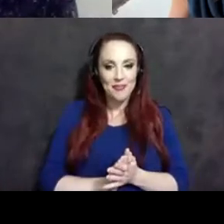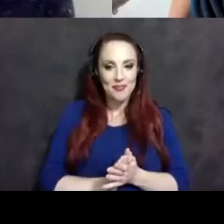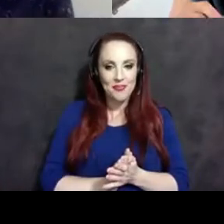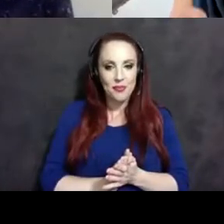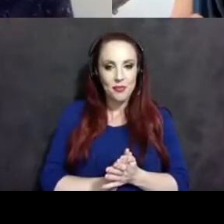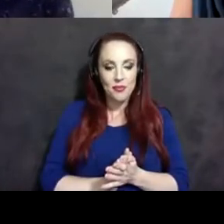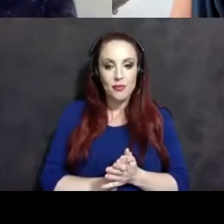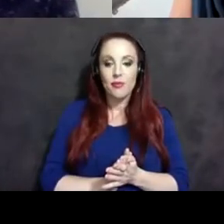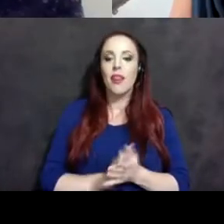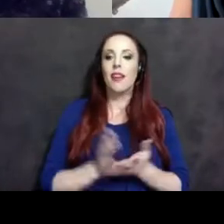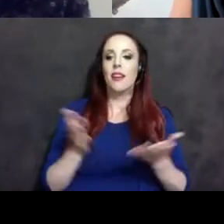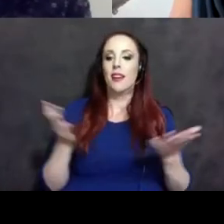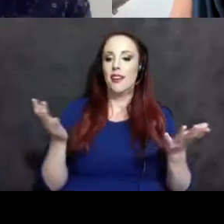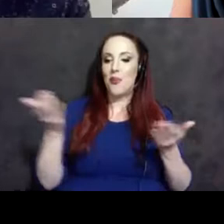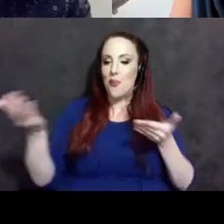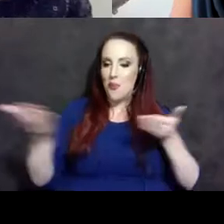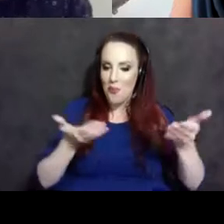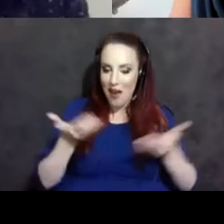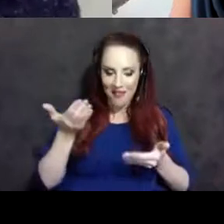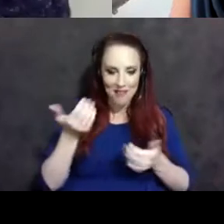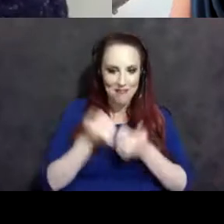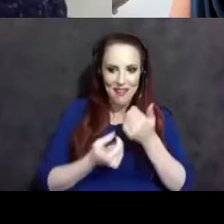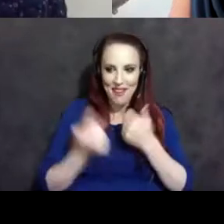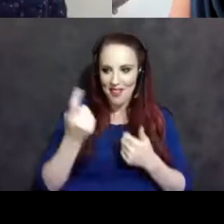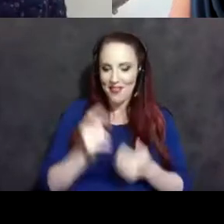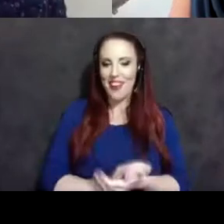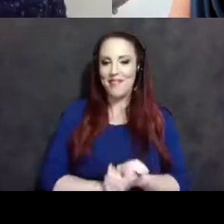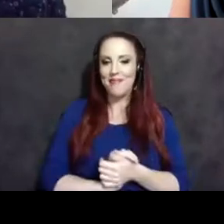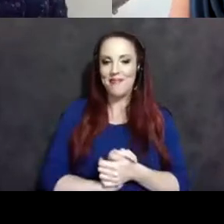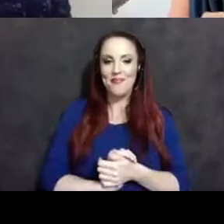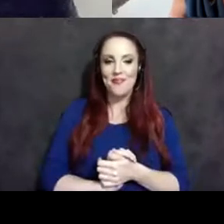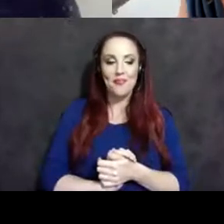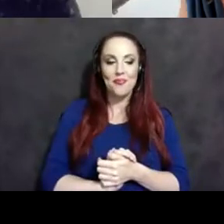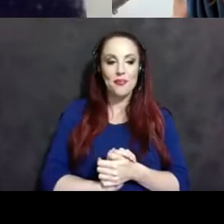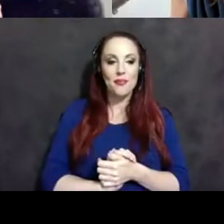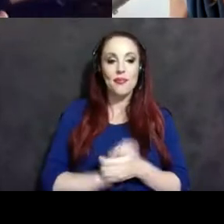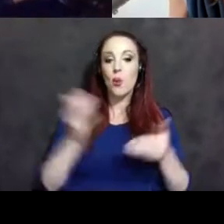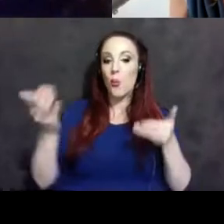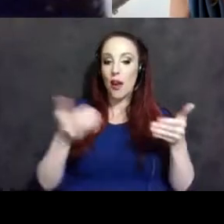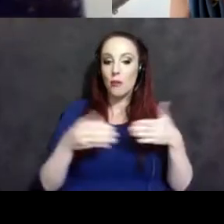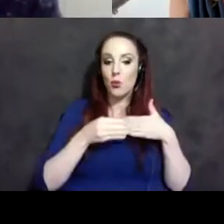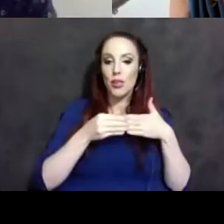Well, welcome everyone. Welcome to Leading with Empathy and Alliship.